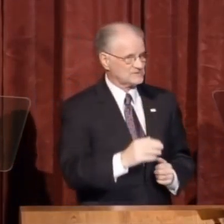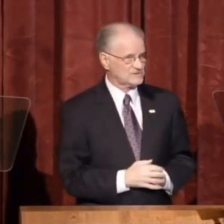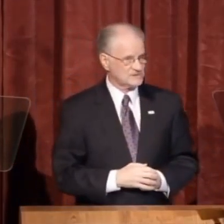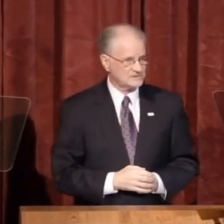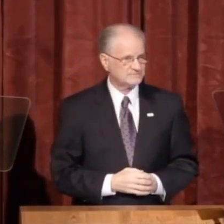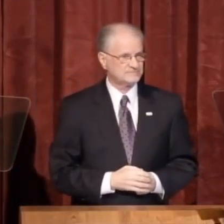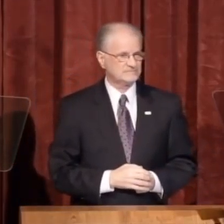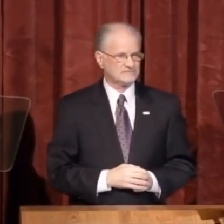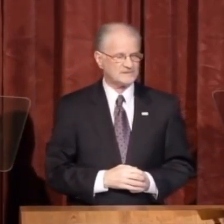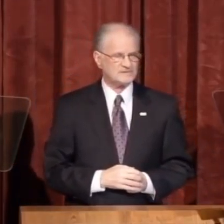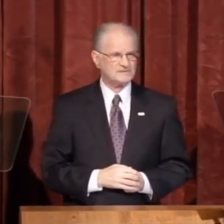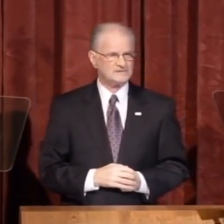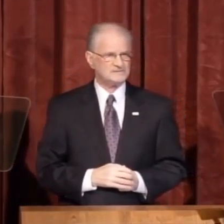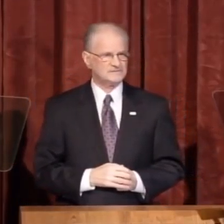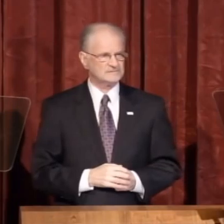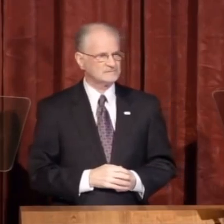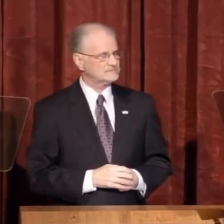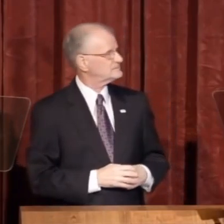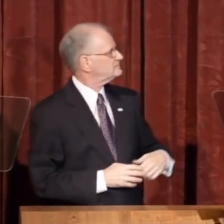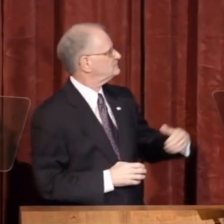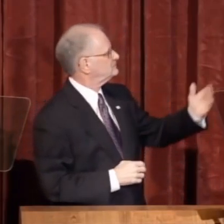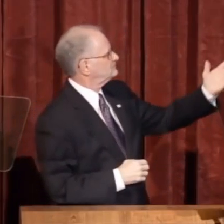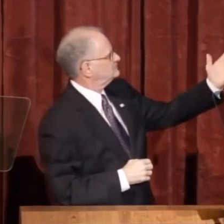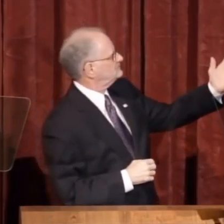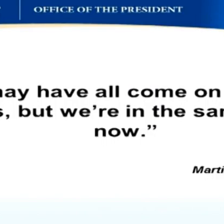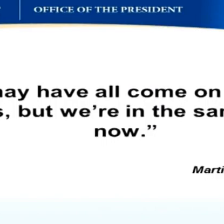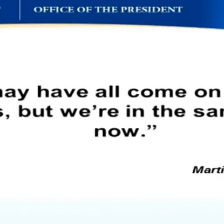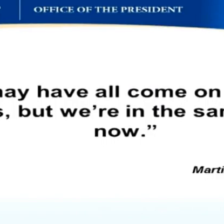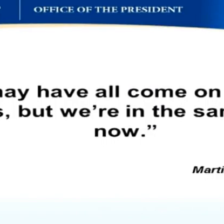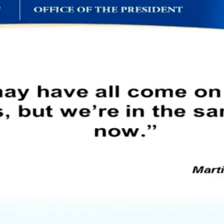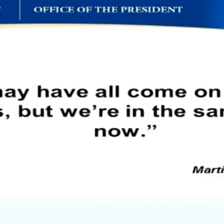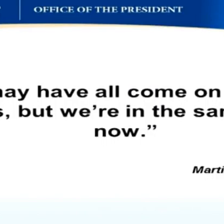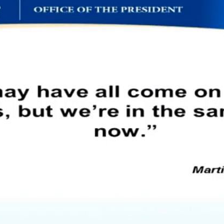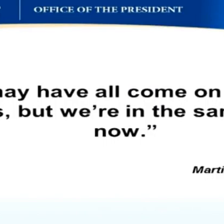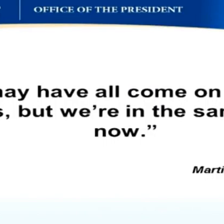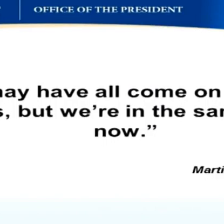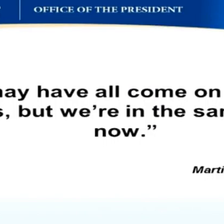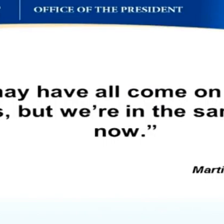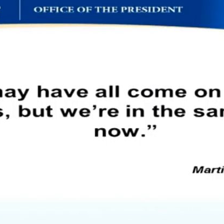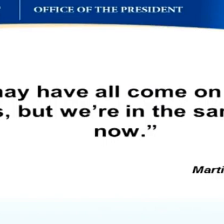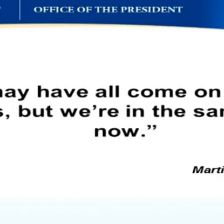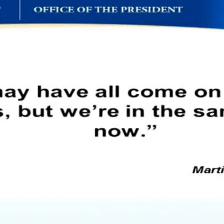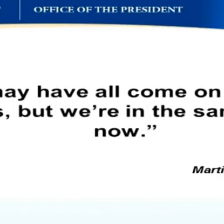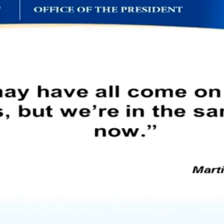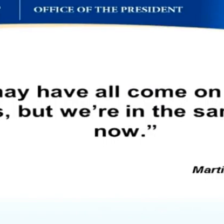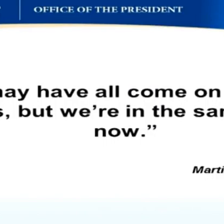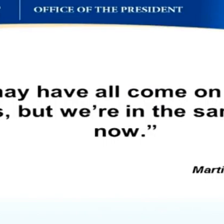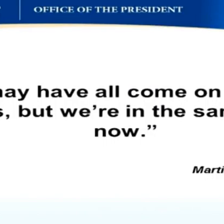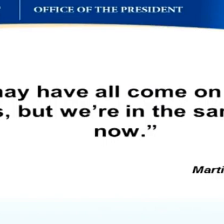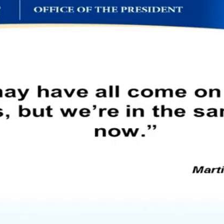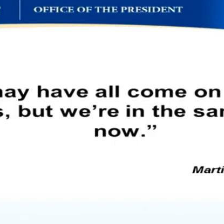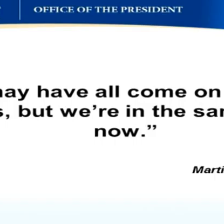KNOWLEDGE is our foundation. COMMUNITY is our foundation.